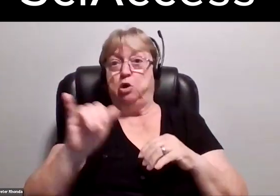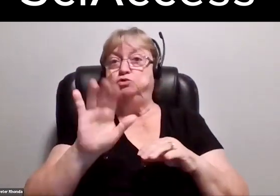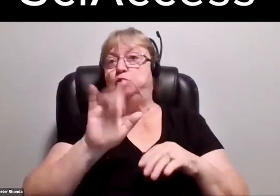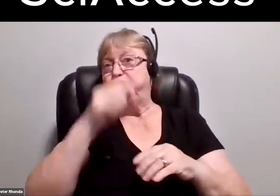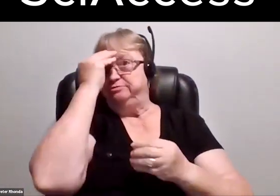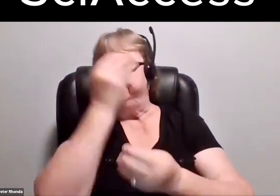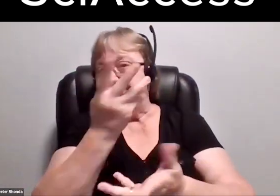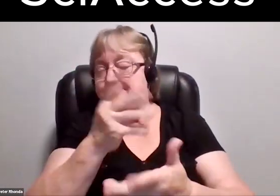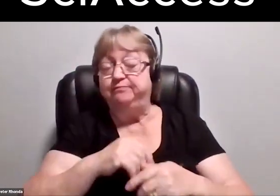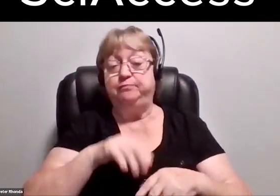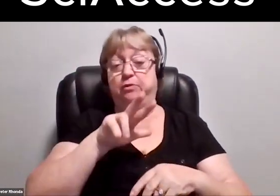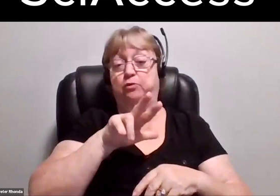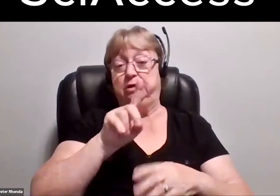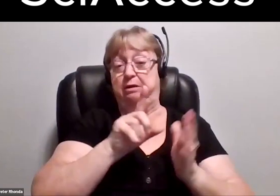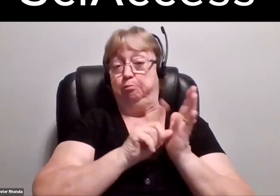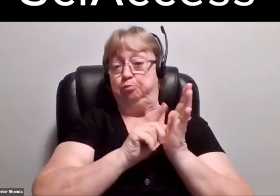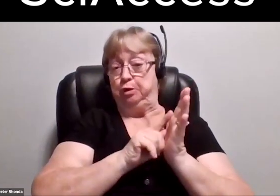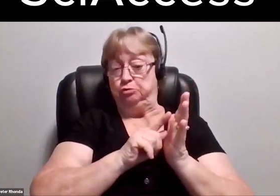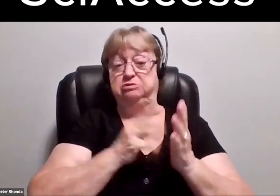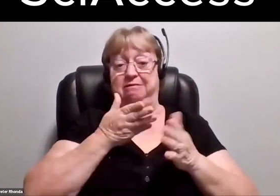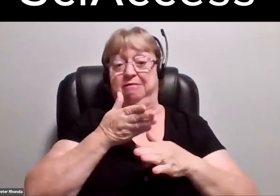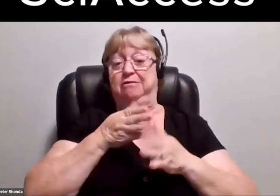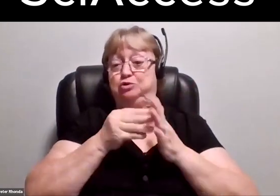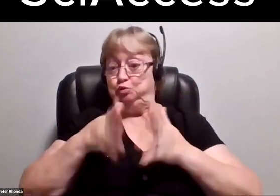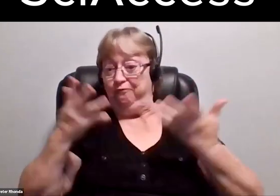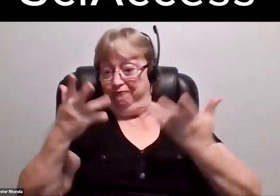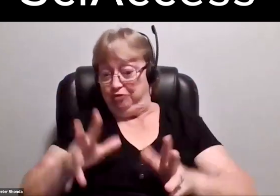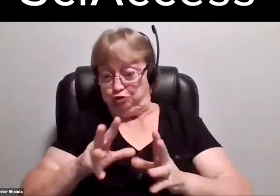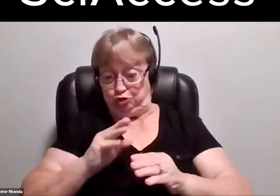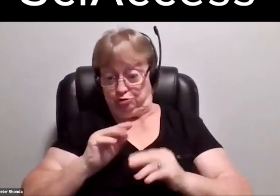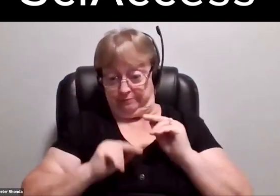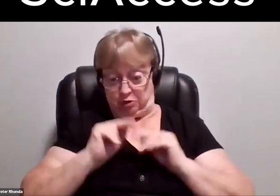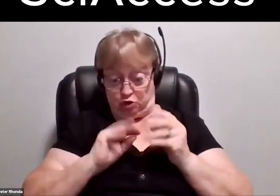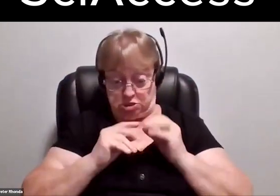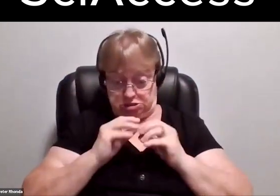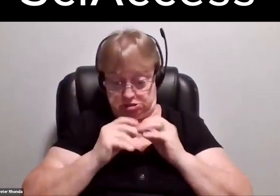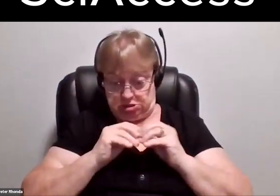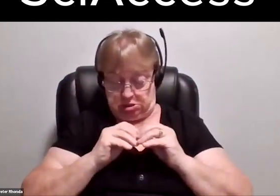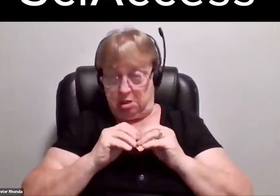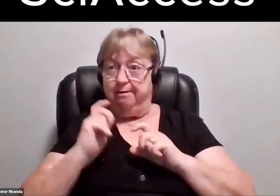the 3D printers after they are built, we donate those to the teachers so that they can be used